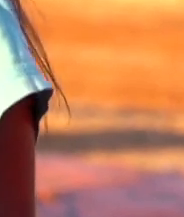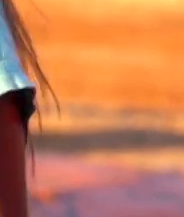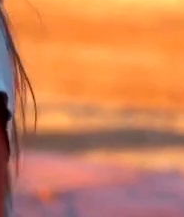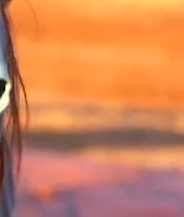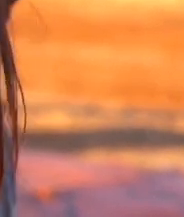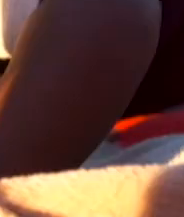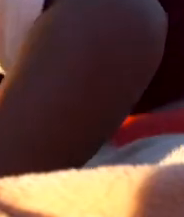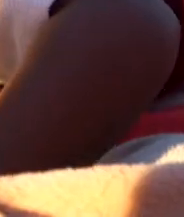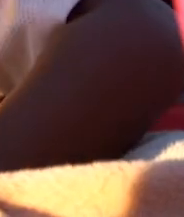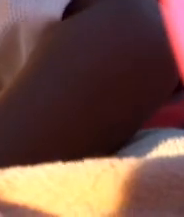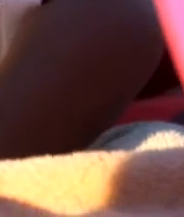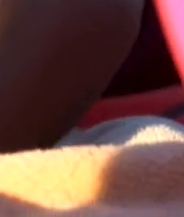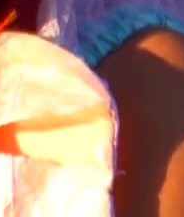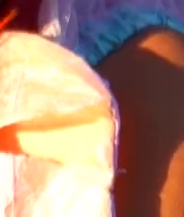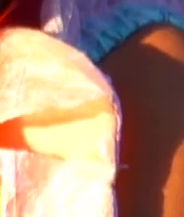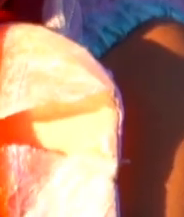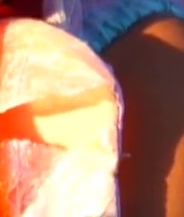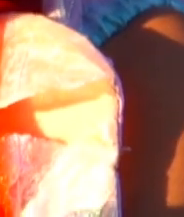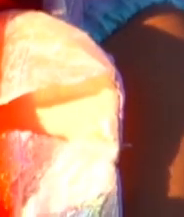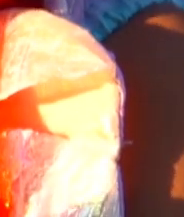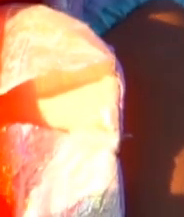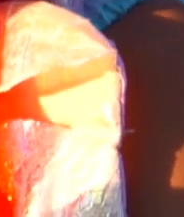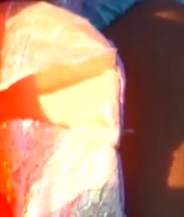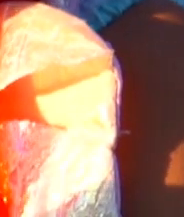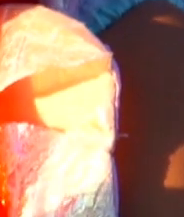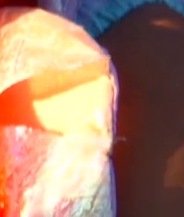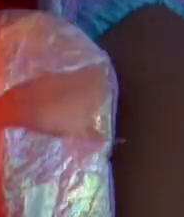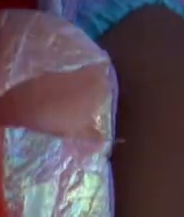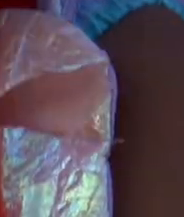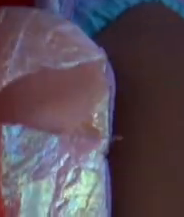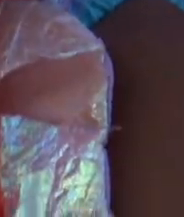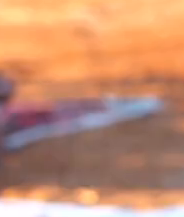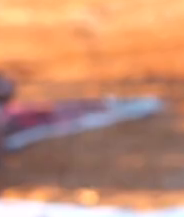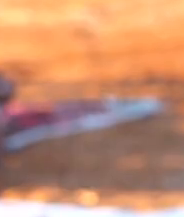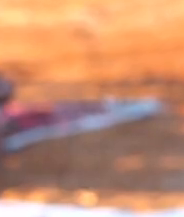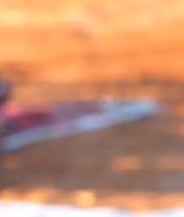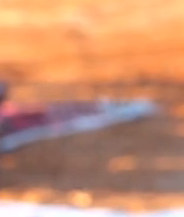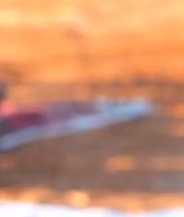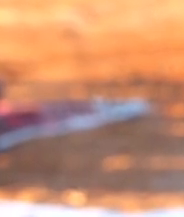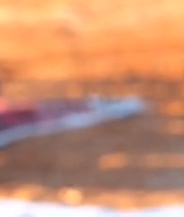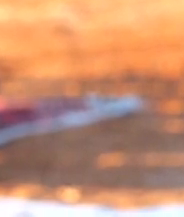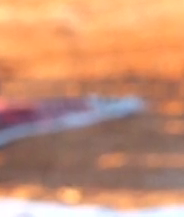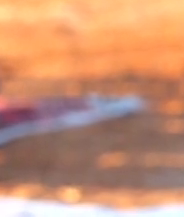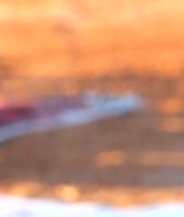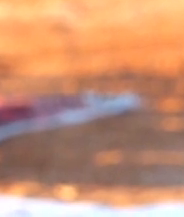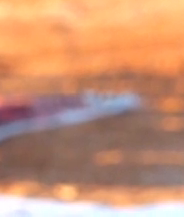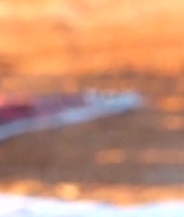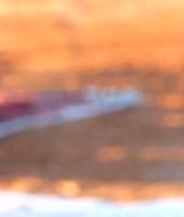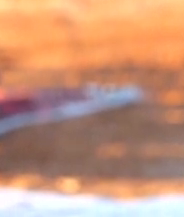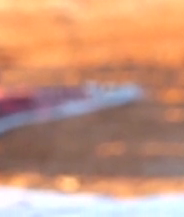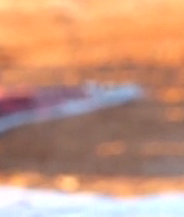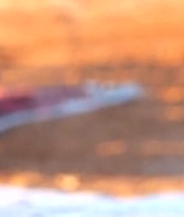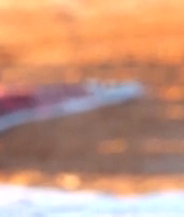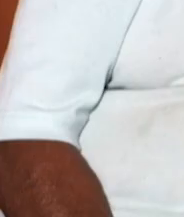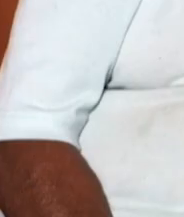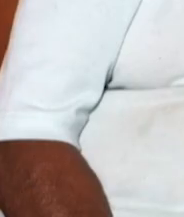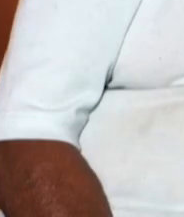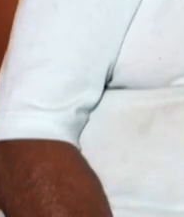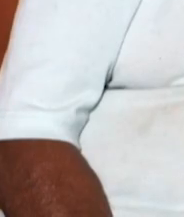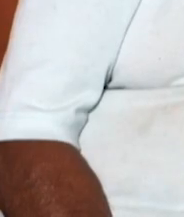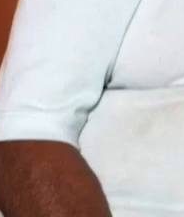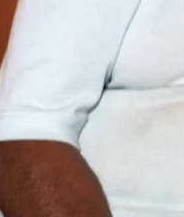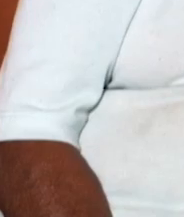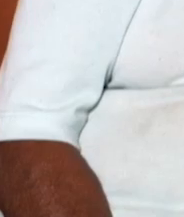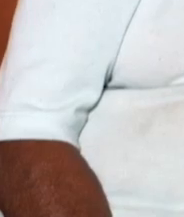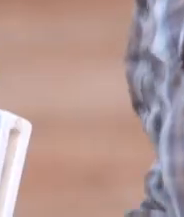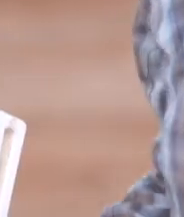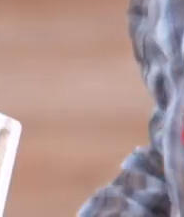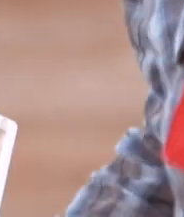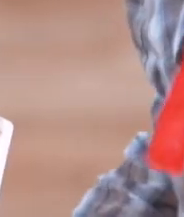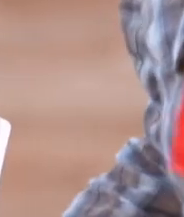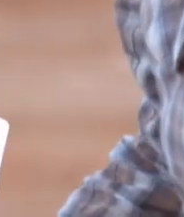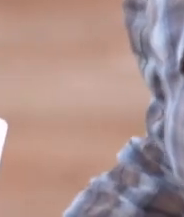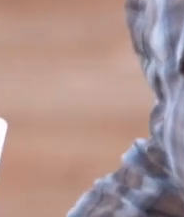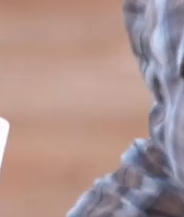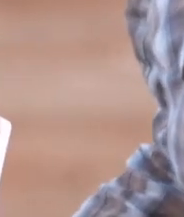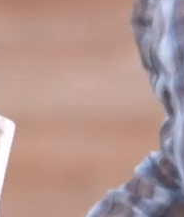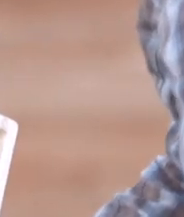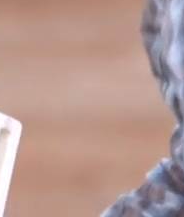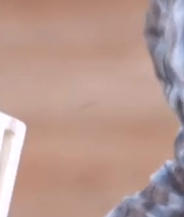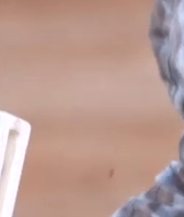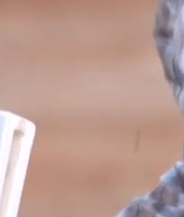(SPEAKS FOREIGN LANGUAGE).